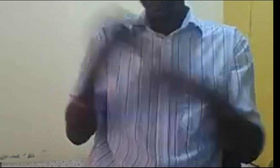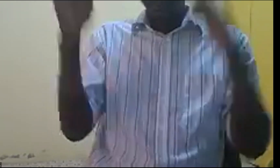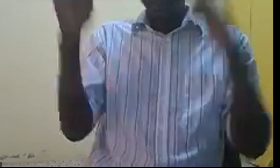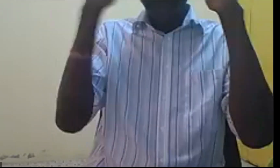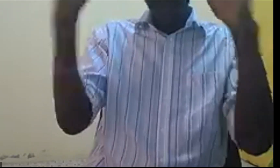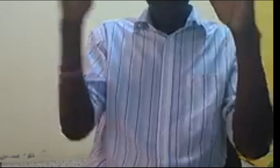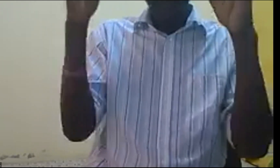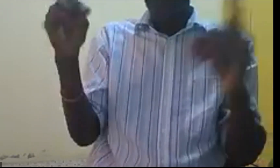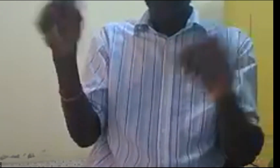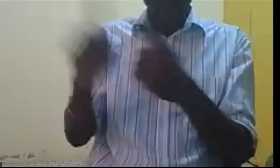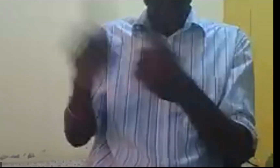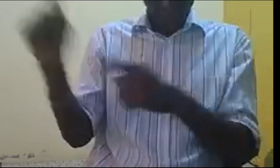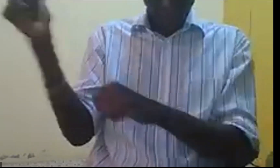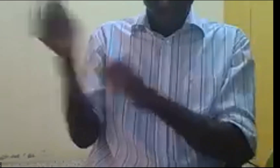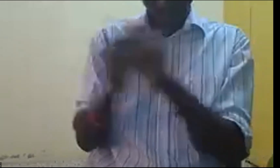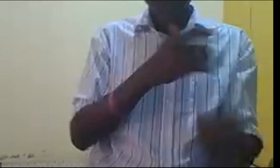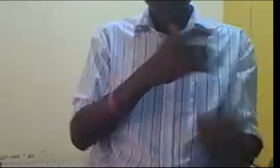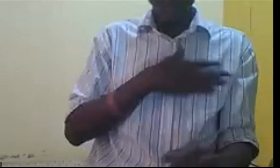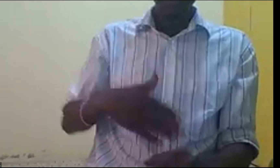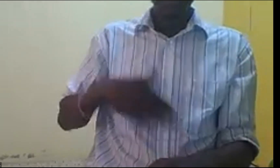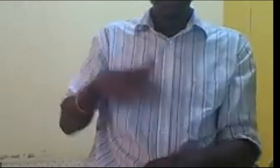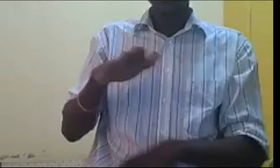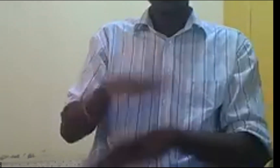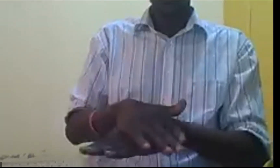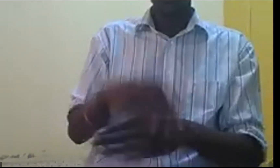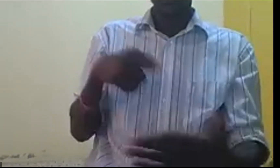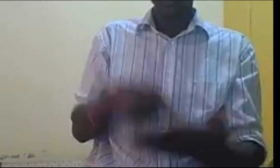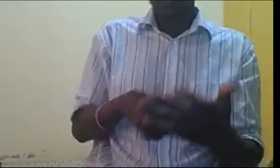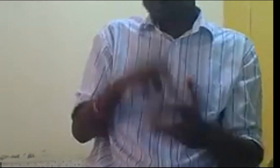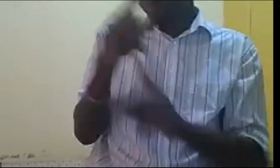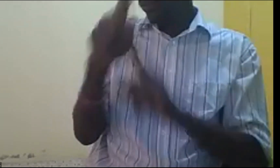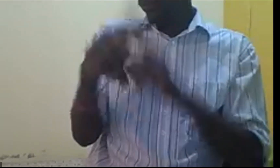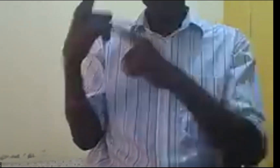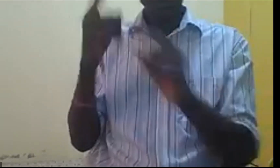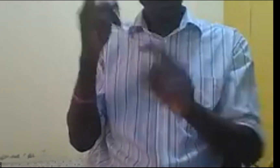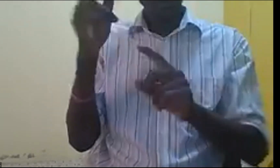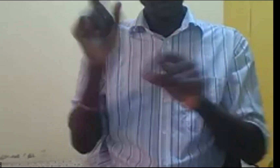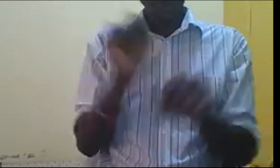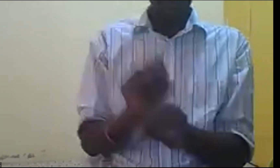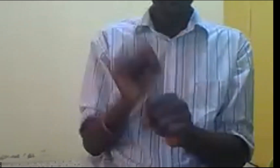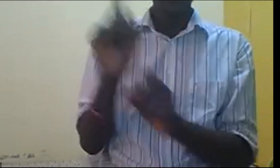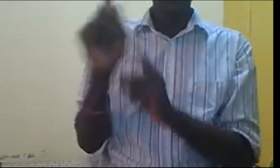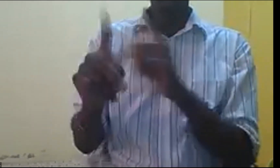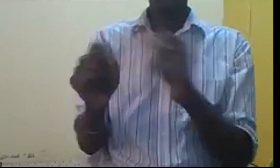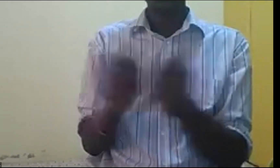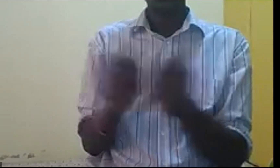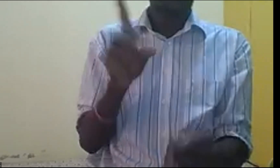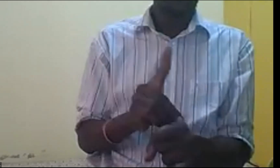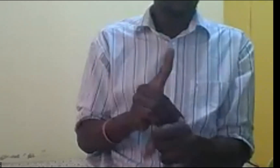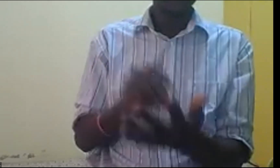included equitably as equal partners in our work. Right. What are some of the challenges that we encounter?